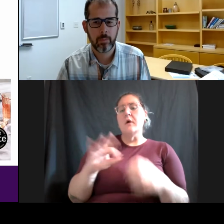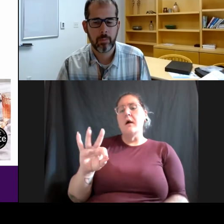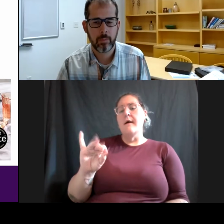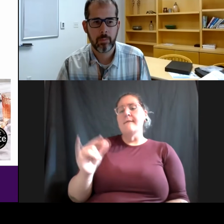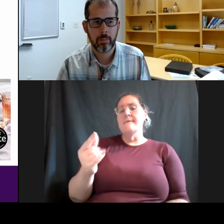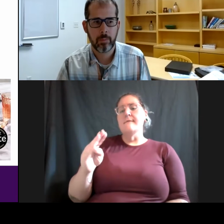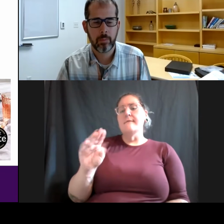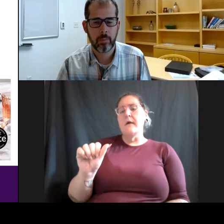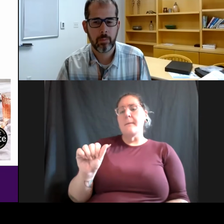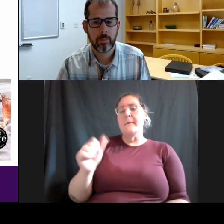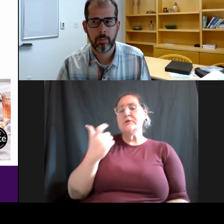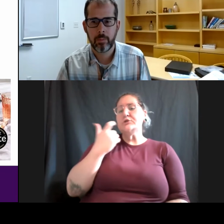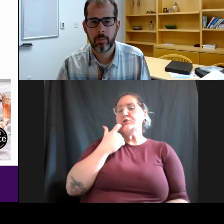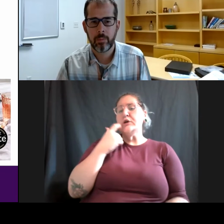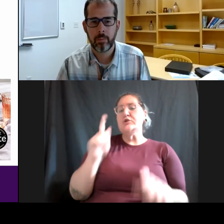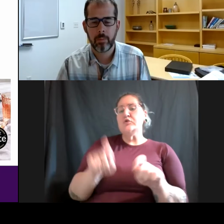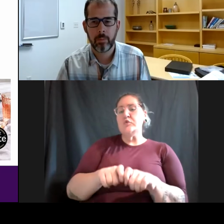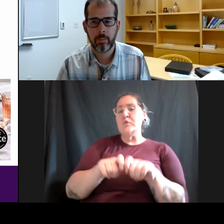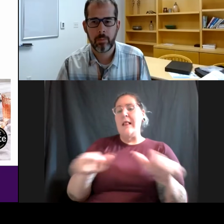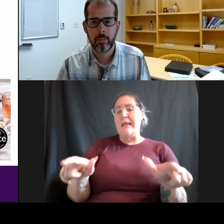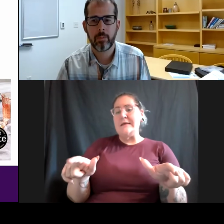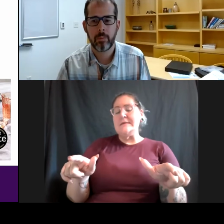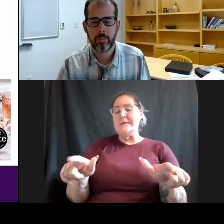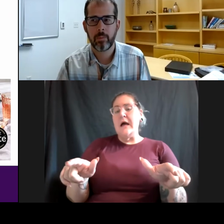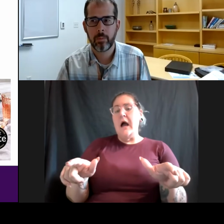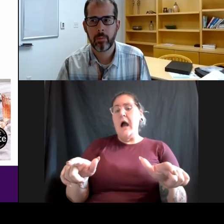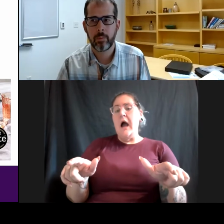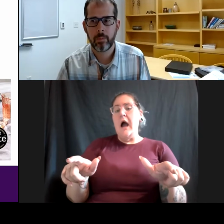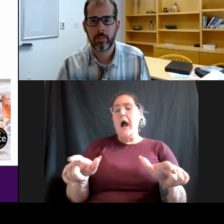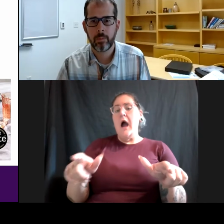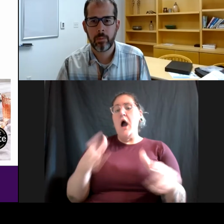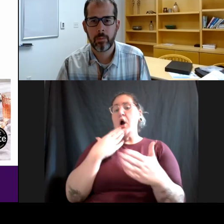for a screen reader with Figma. I have not used it yet so I can't speak to how